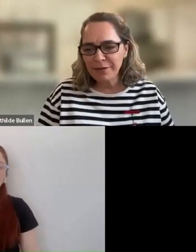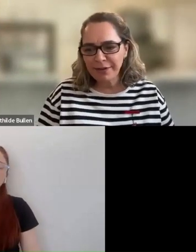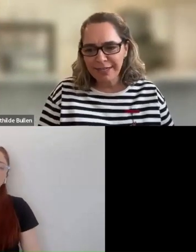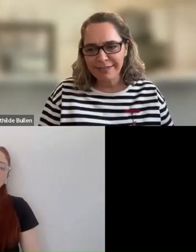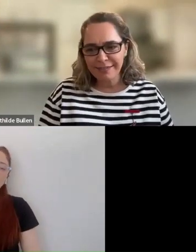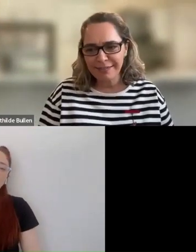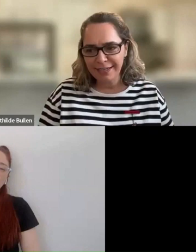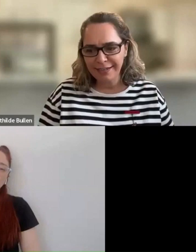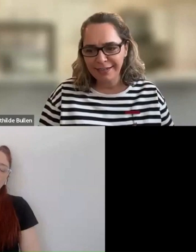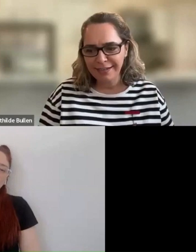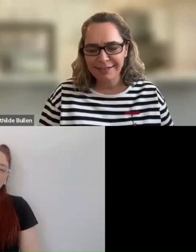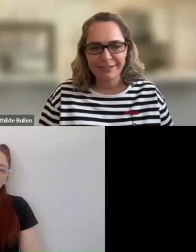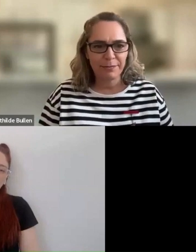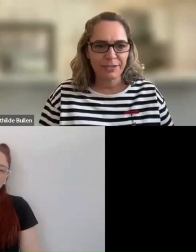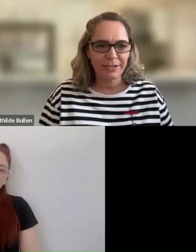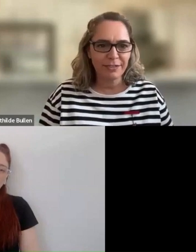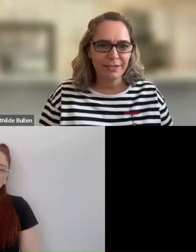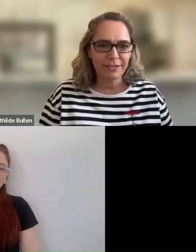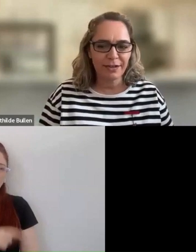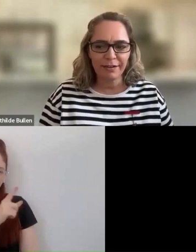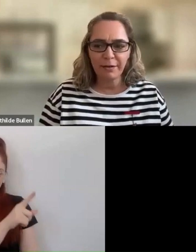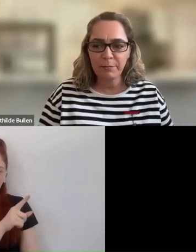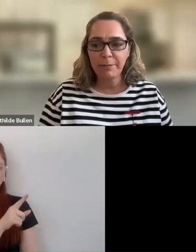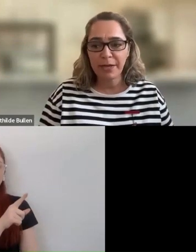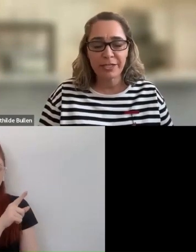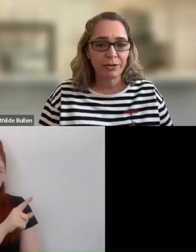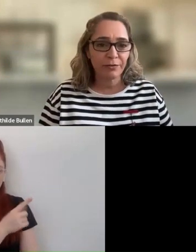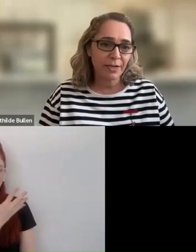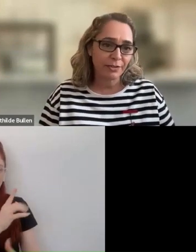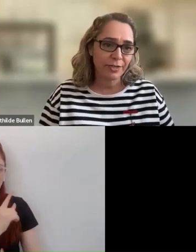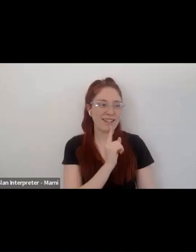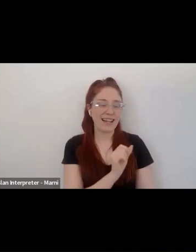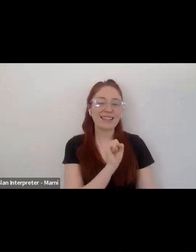So as Lina has mentioned, I'm actually off Country I live in